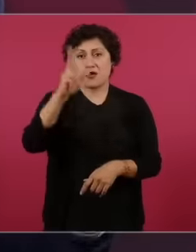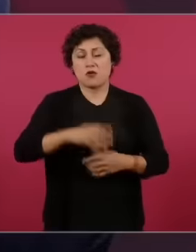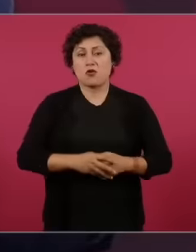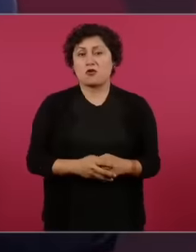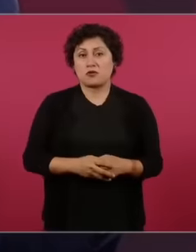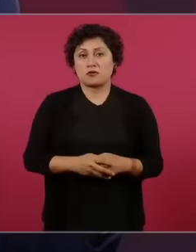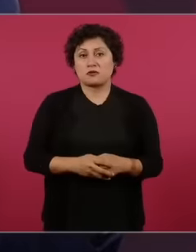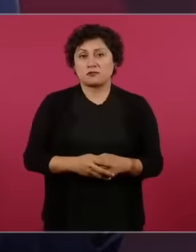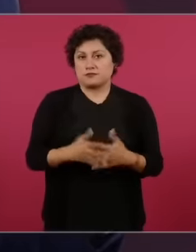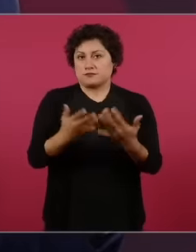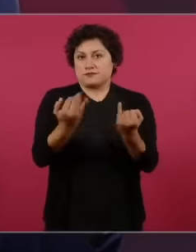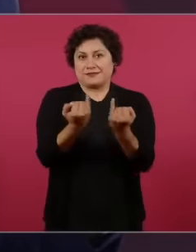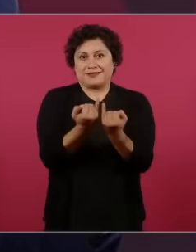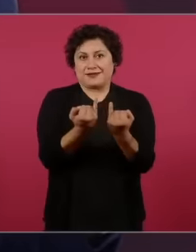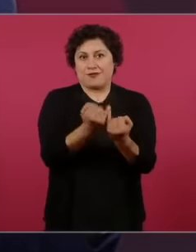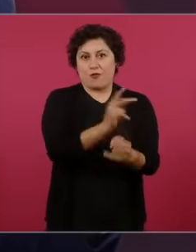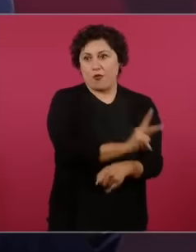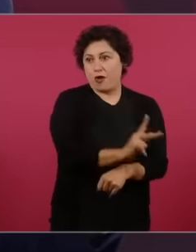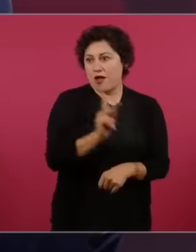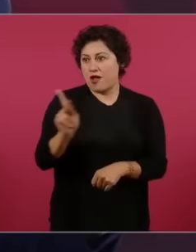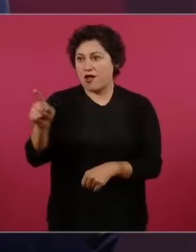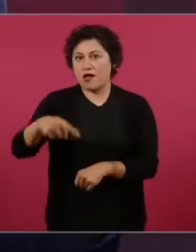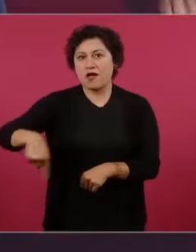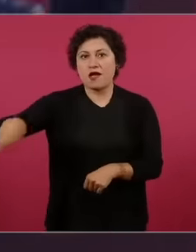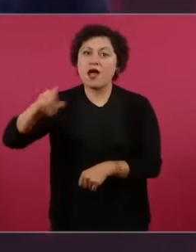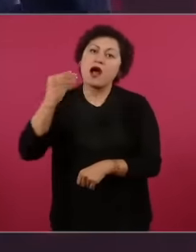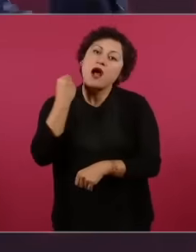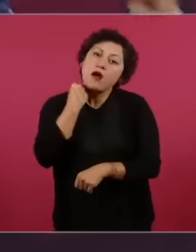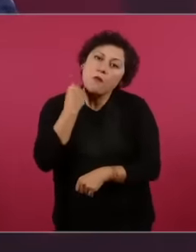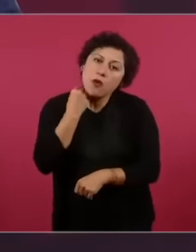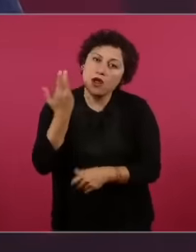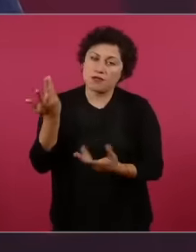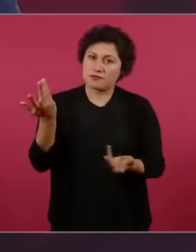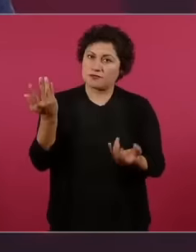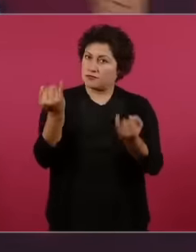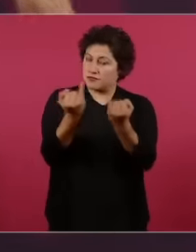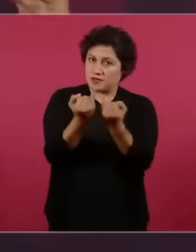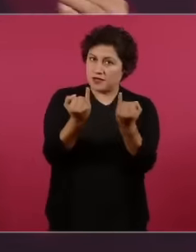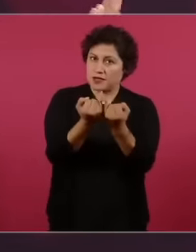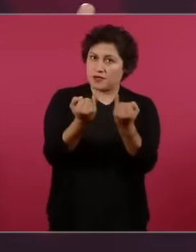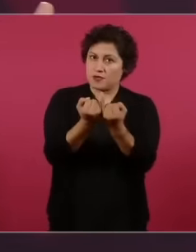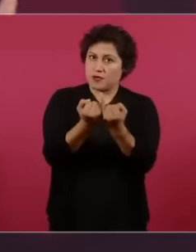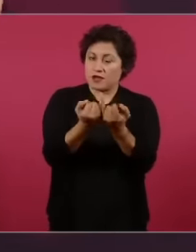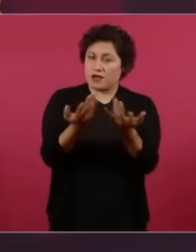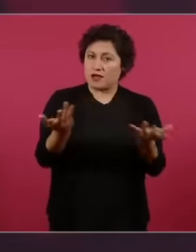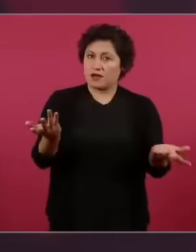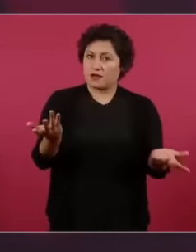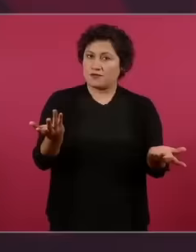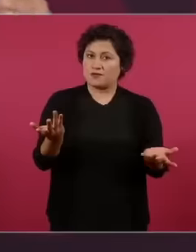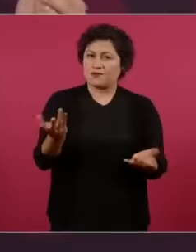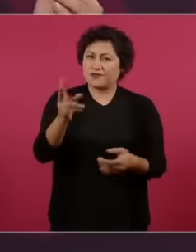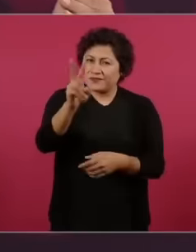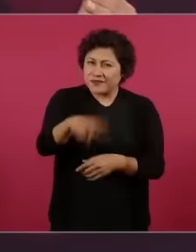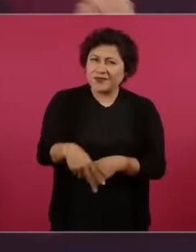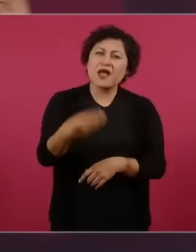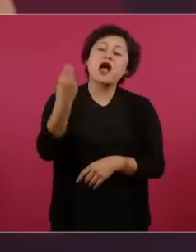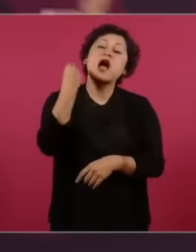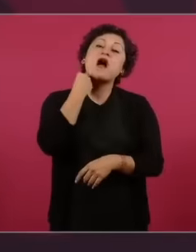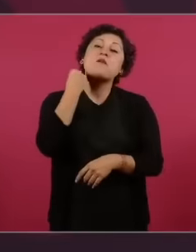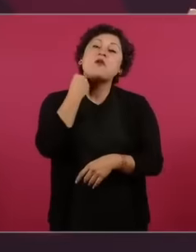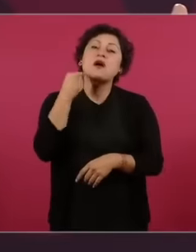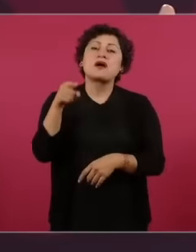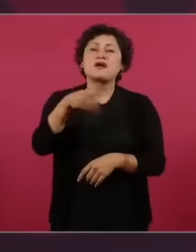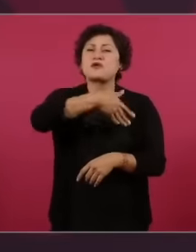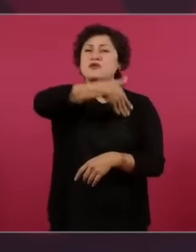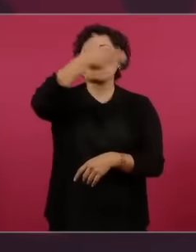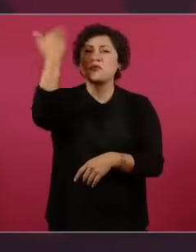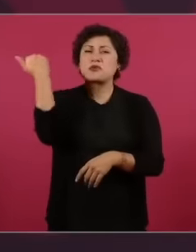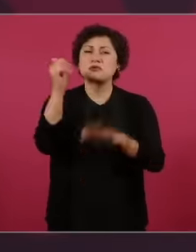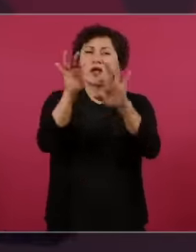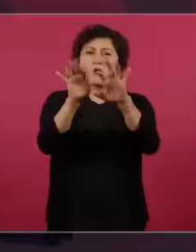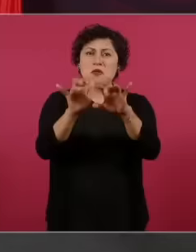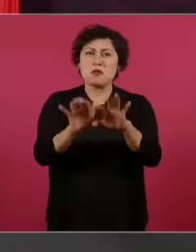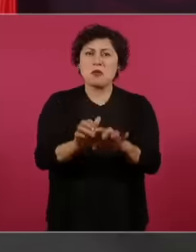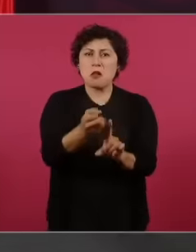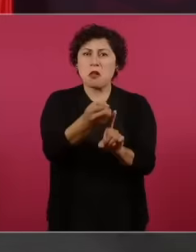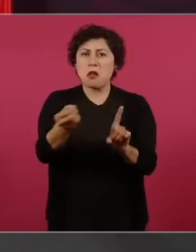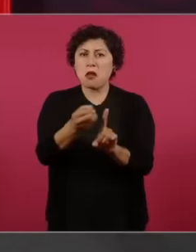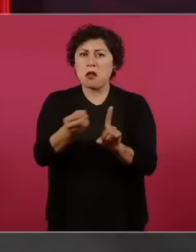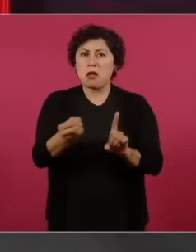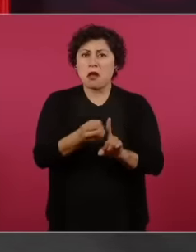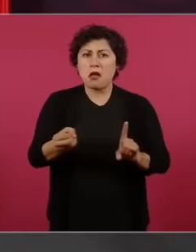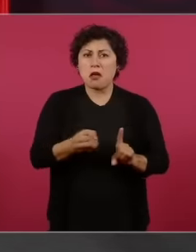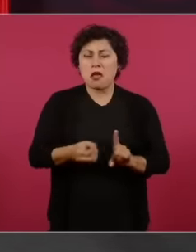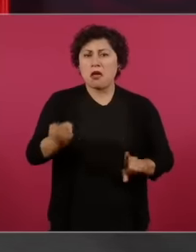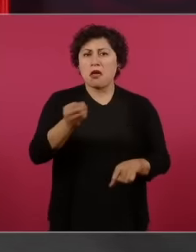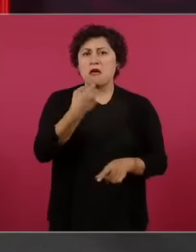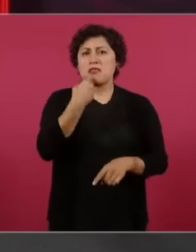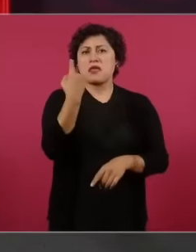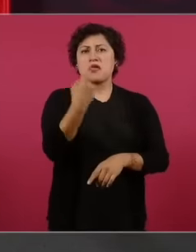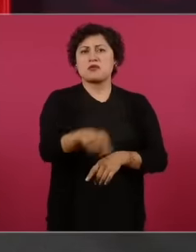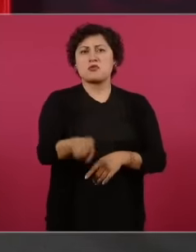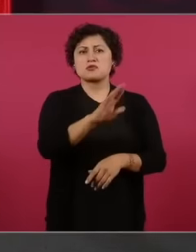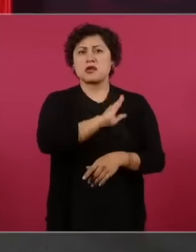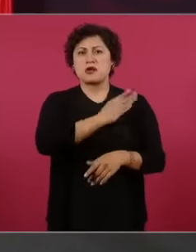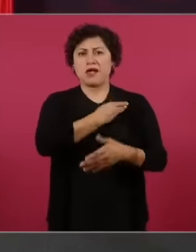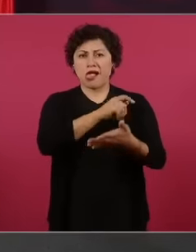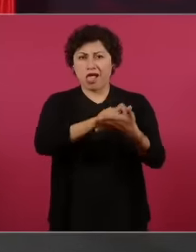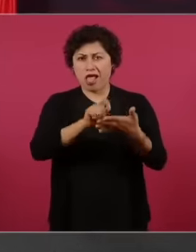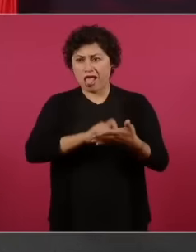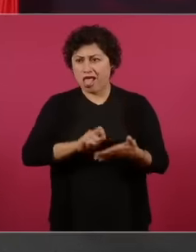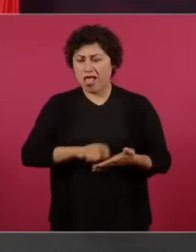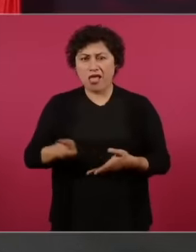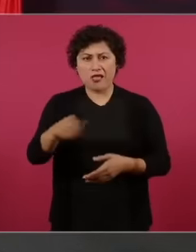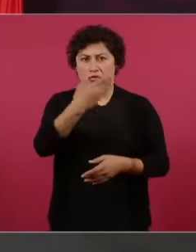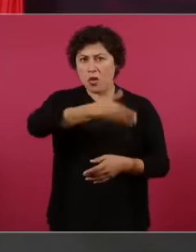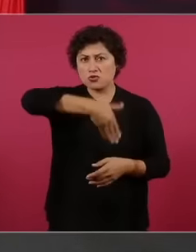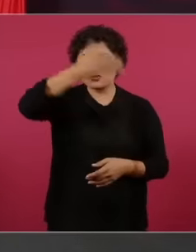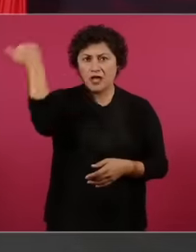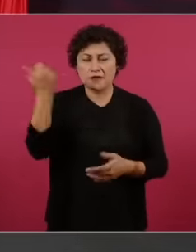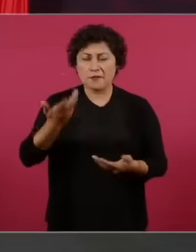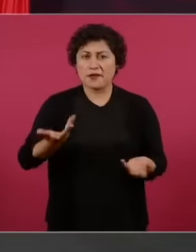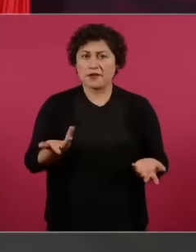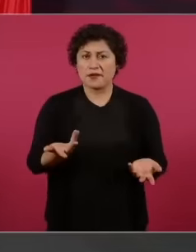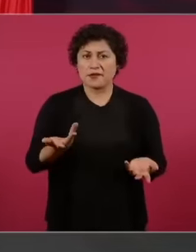with lawyers lawyers who do not even know how to write a complaint are their